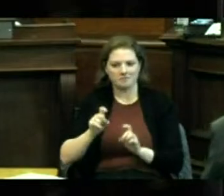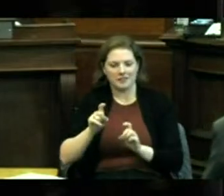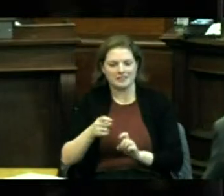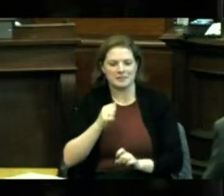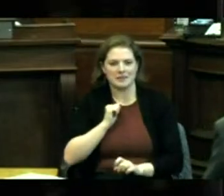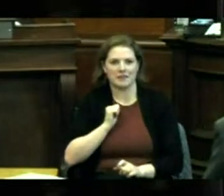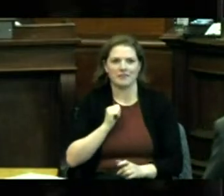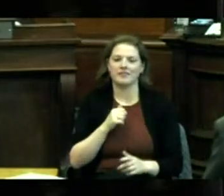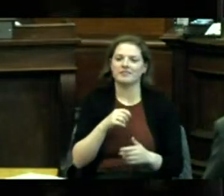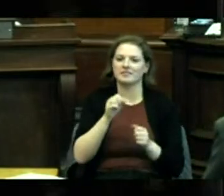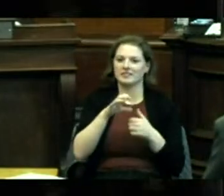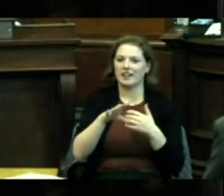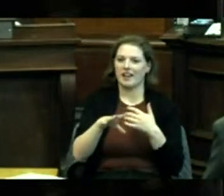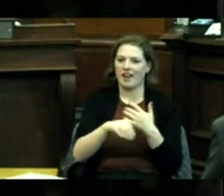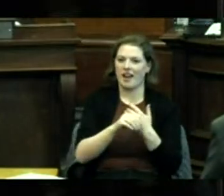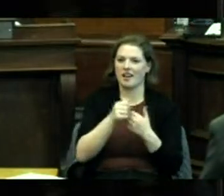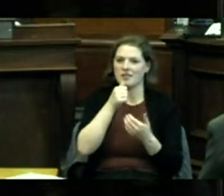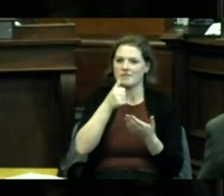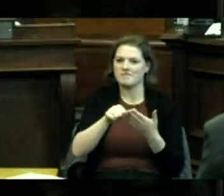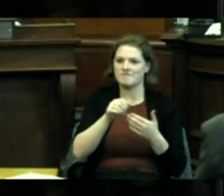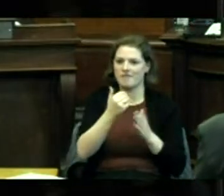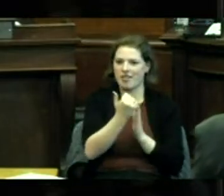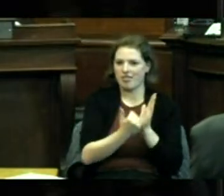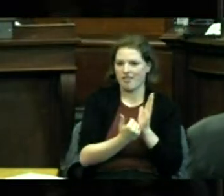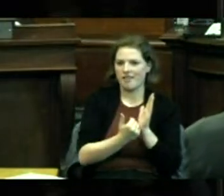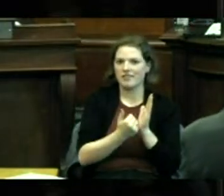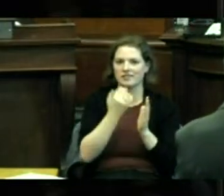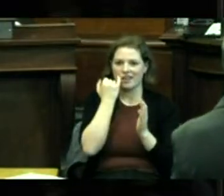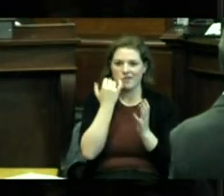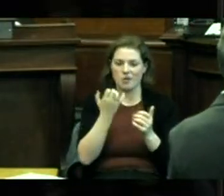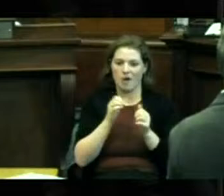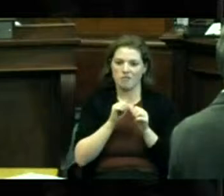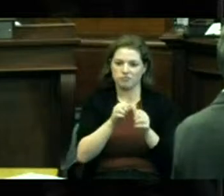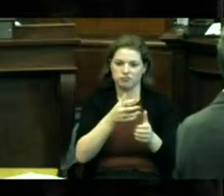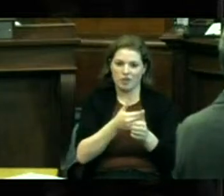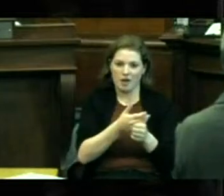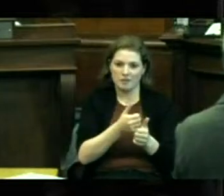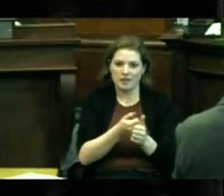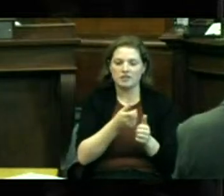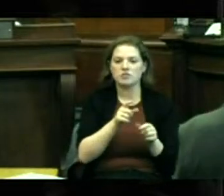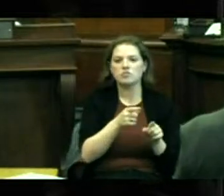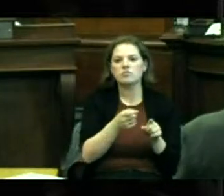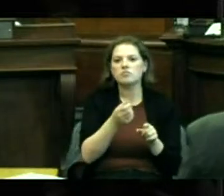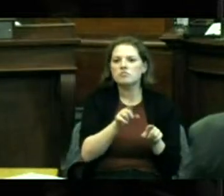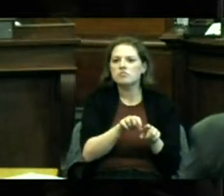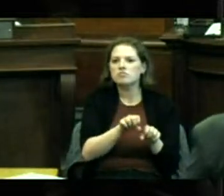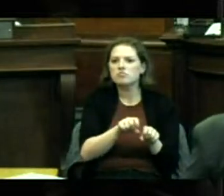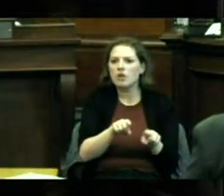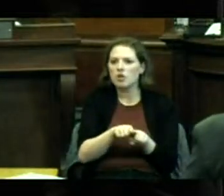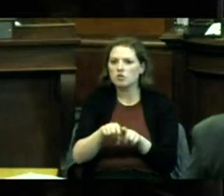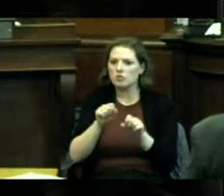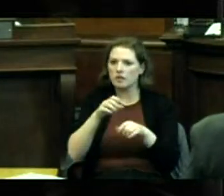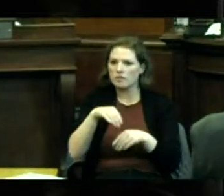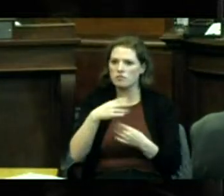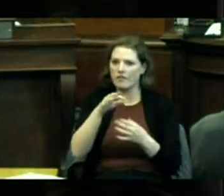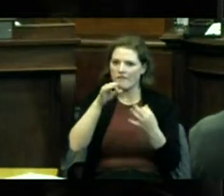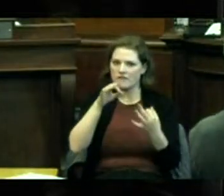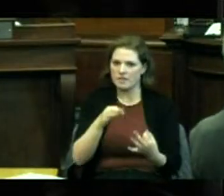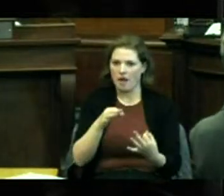The QR code does work, I tested it, people can join our mailing